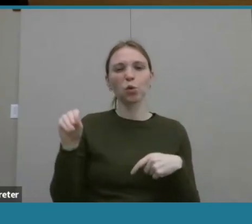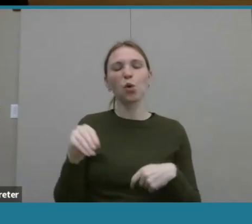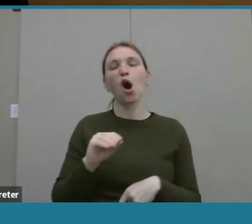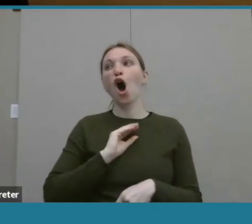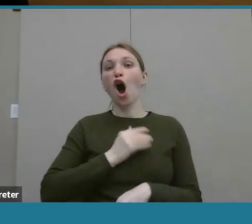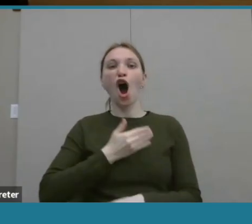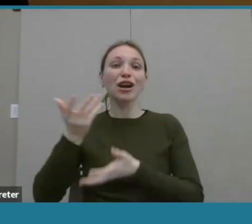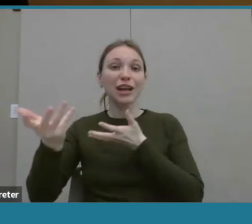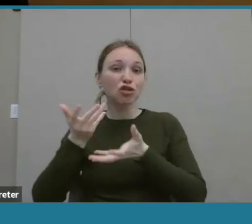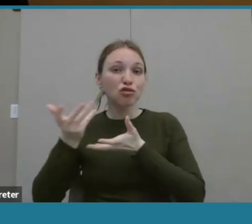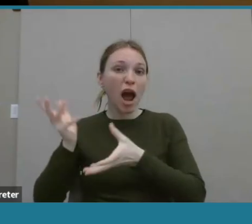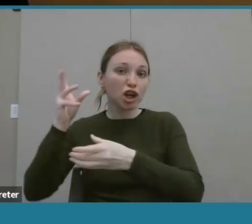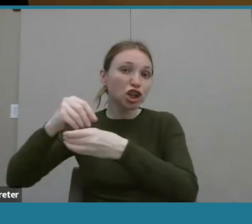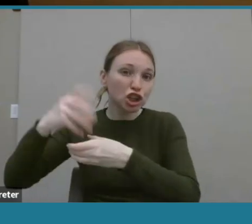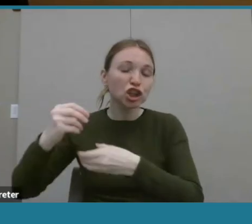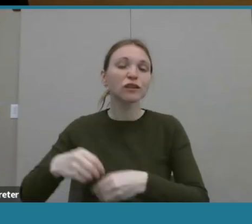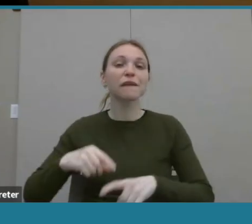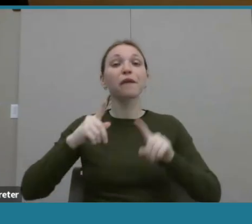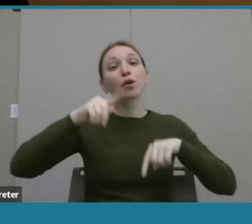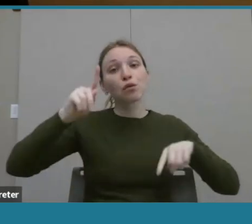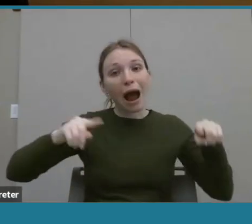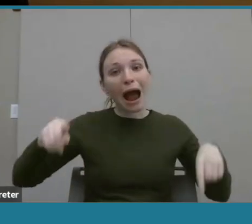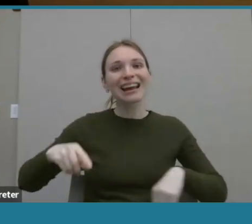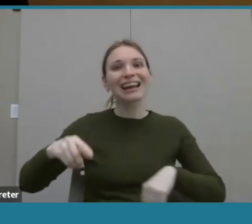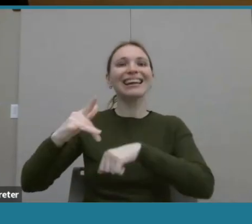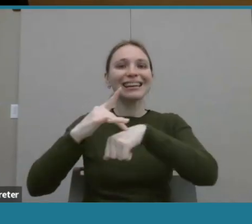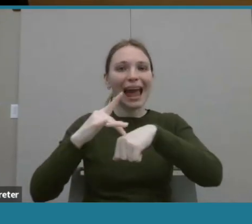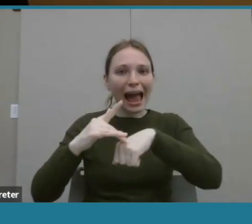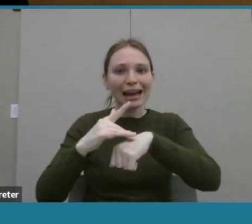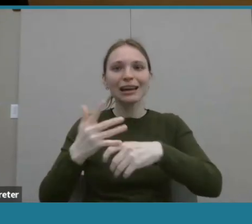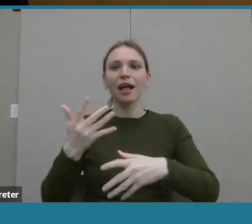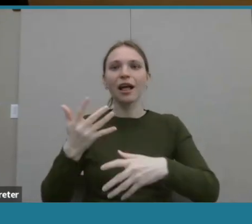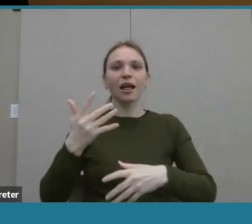where you have this much tactile, this much sight, these many things that are kind of simple moving.